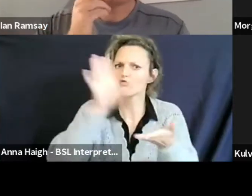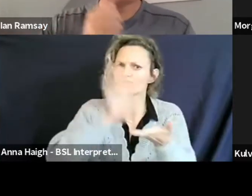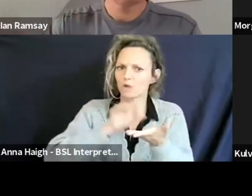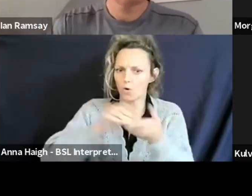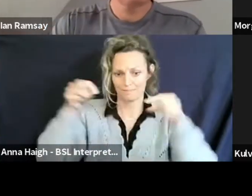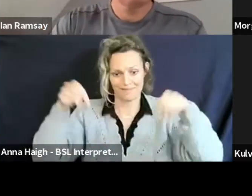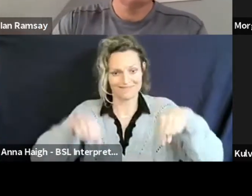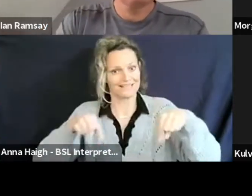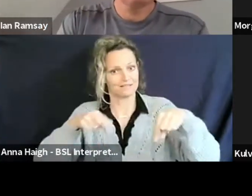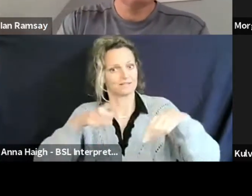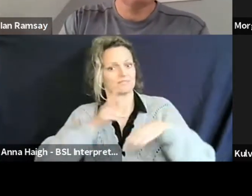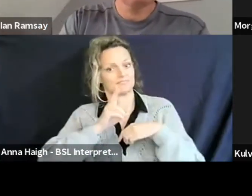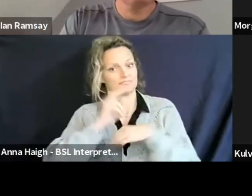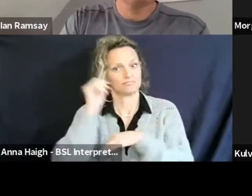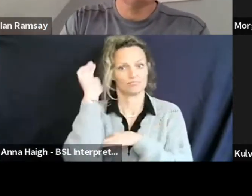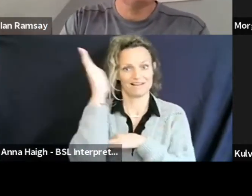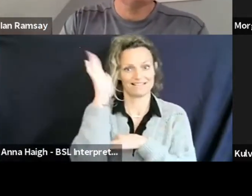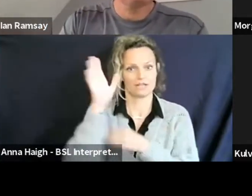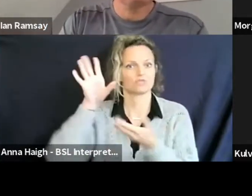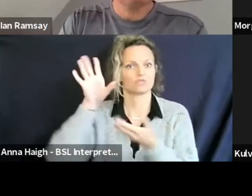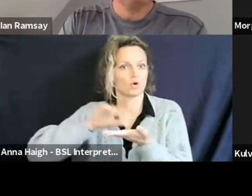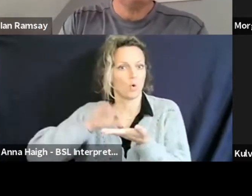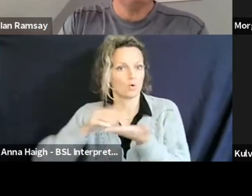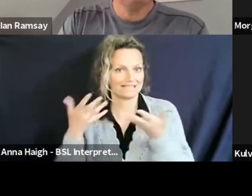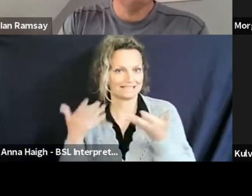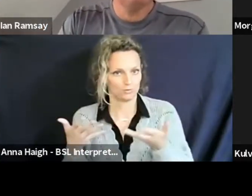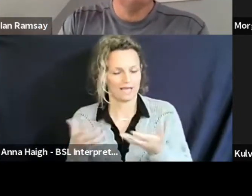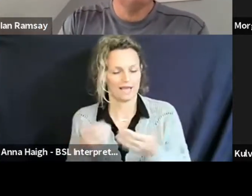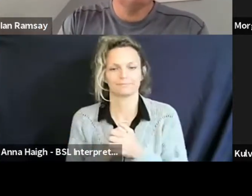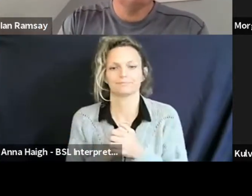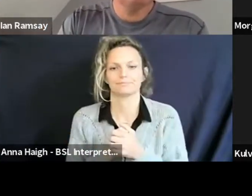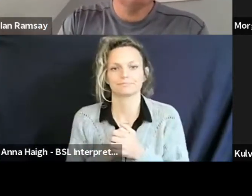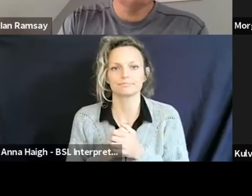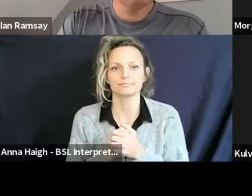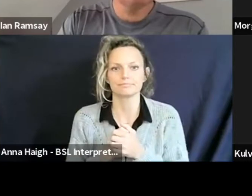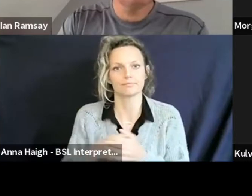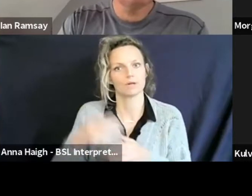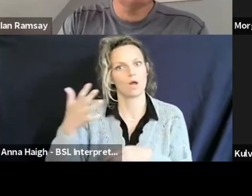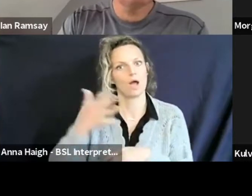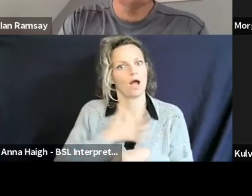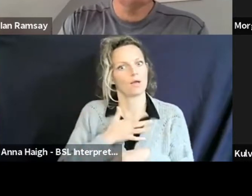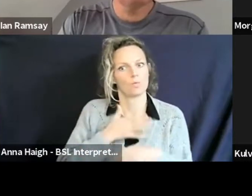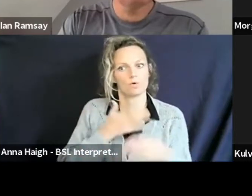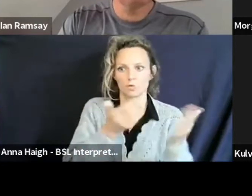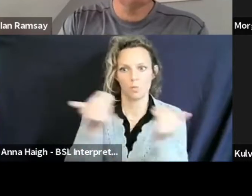It will be made available for the hive but you are not being recorded. So don't worry. Why don't we get started.